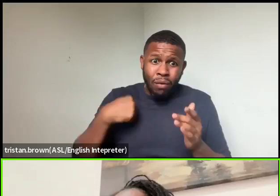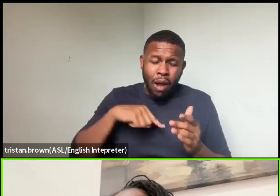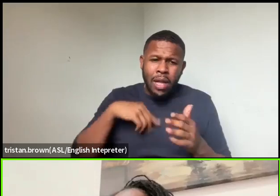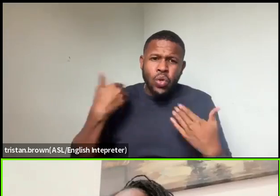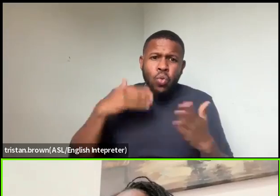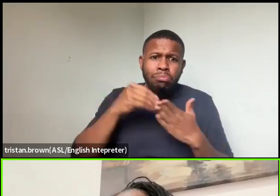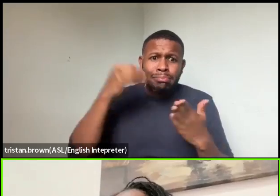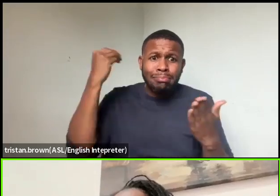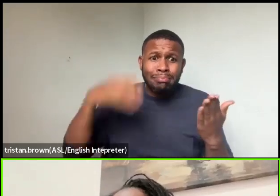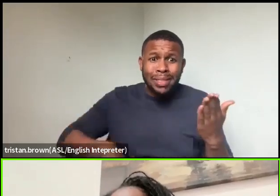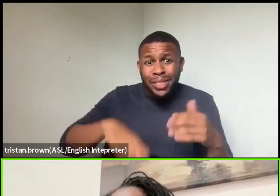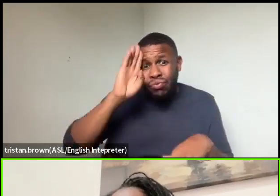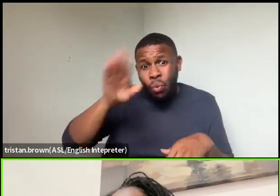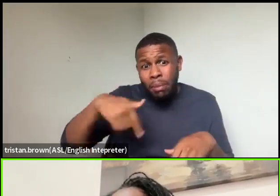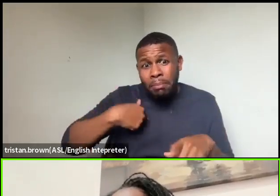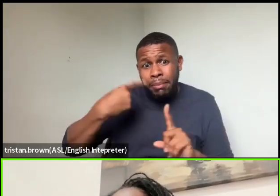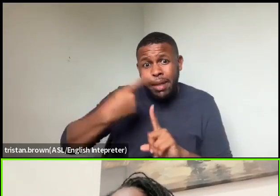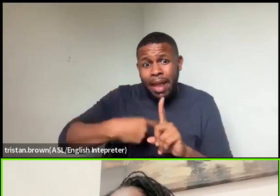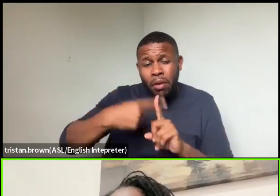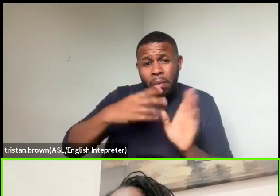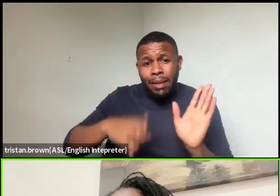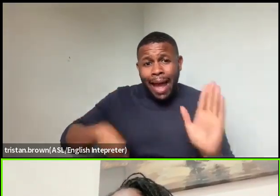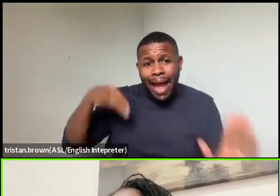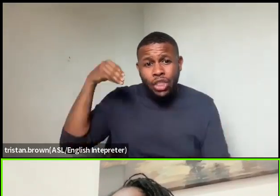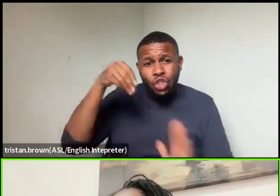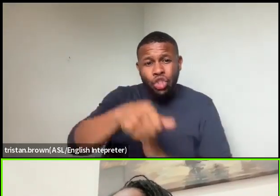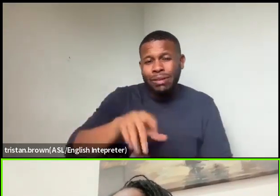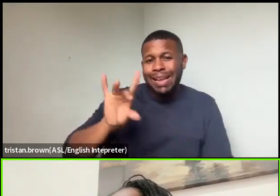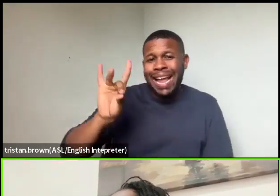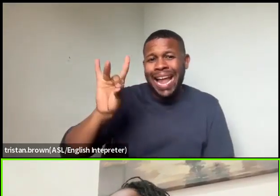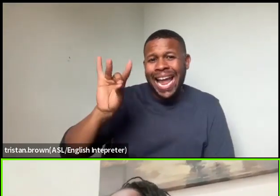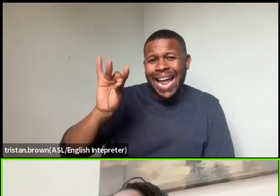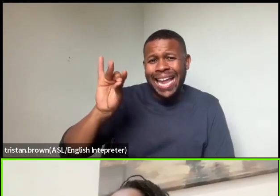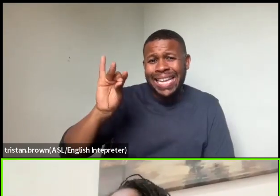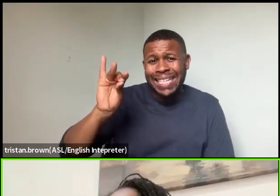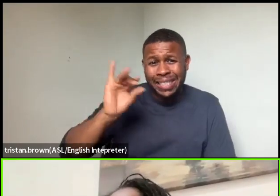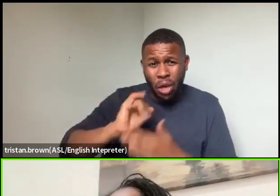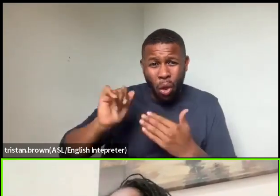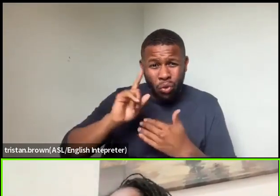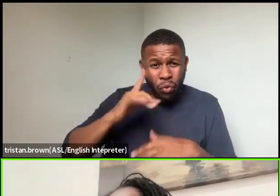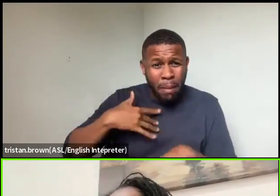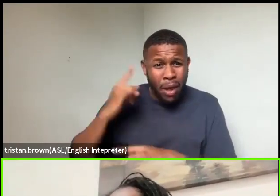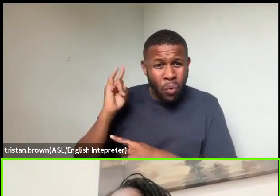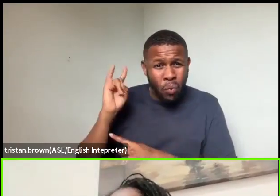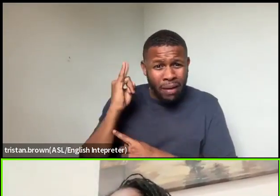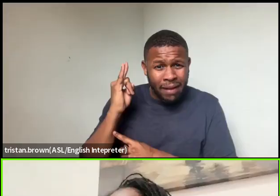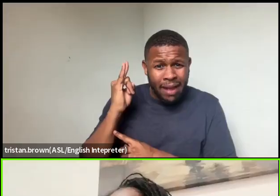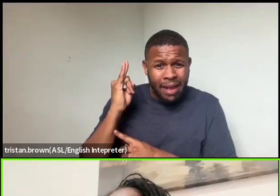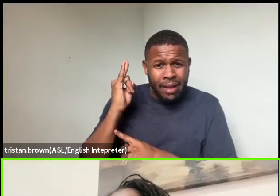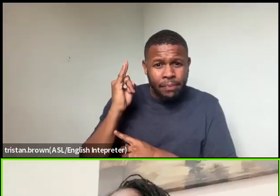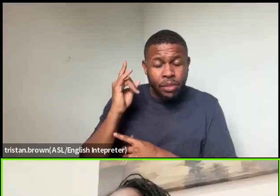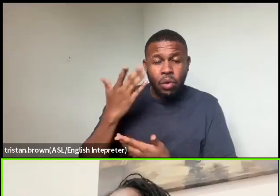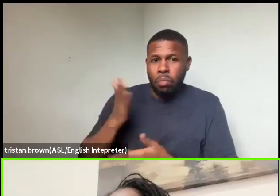nature. But these companies have their own little pot of money for persons who -- you know, who have a little trouble affording